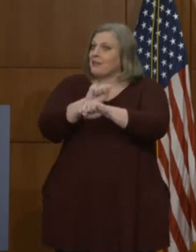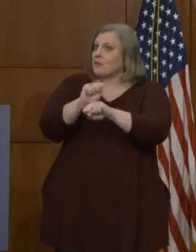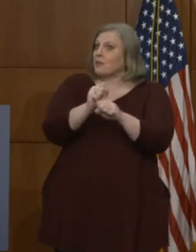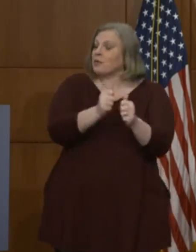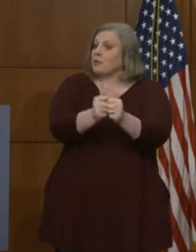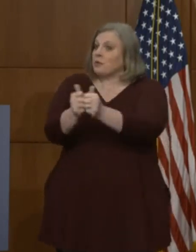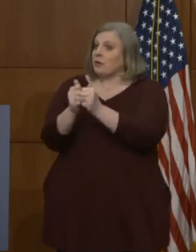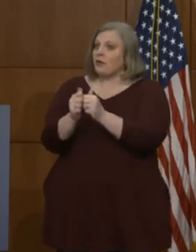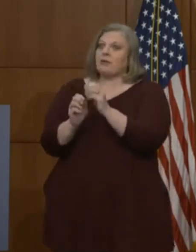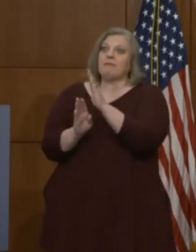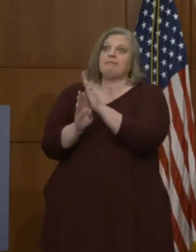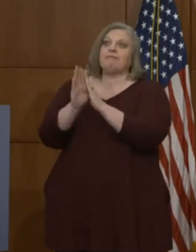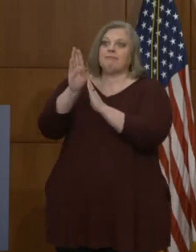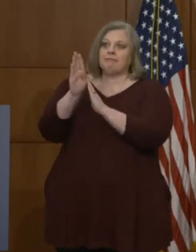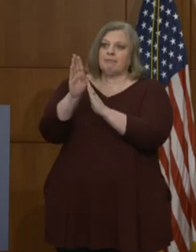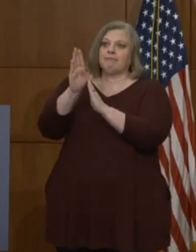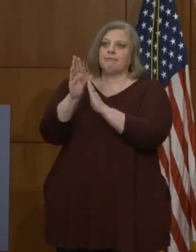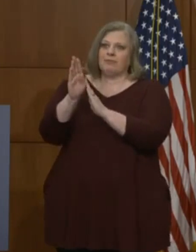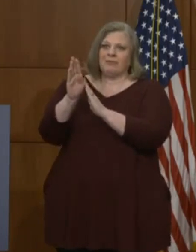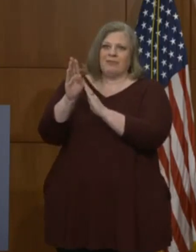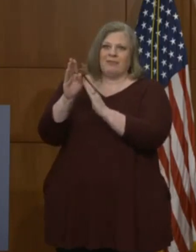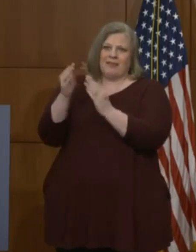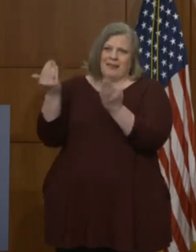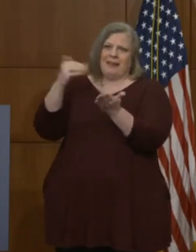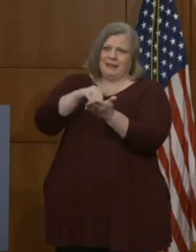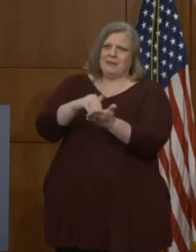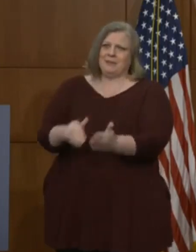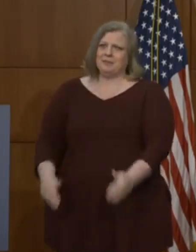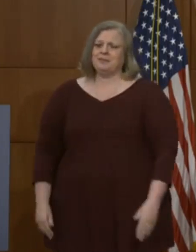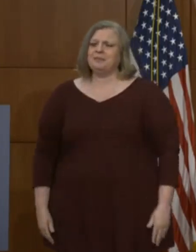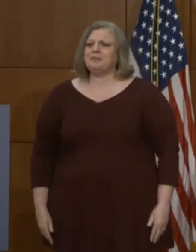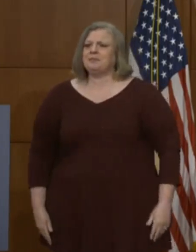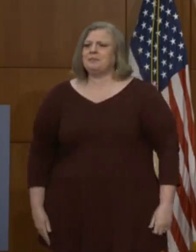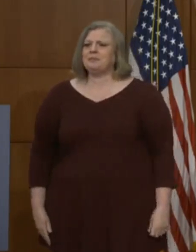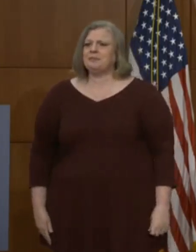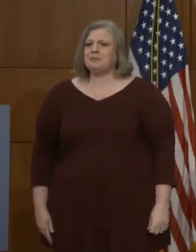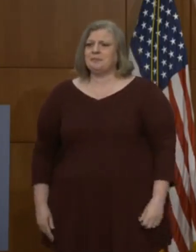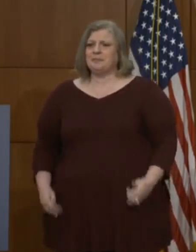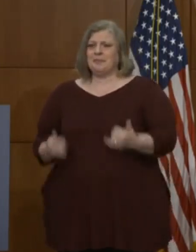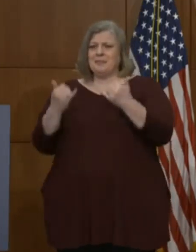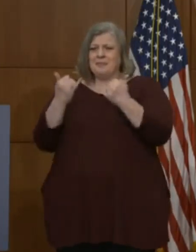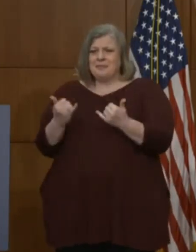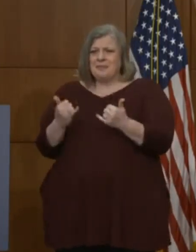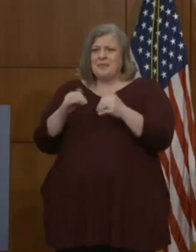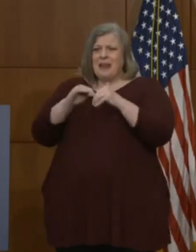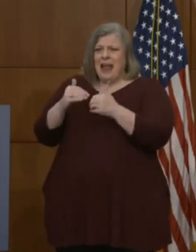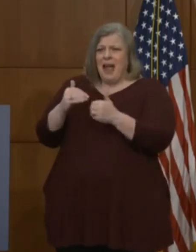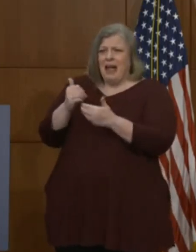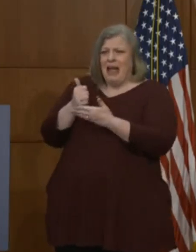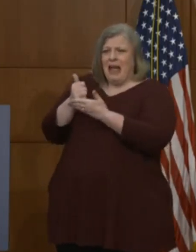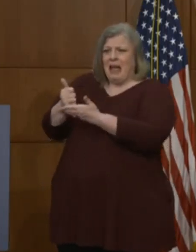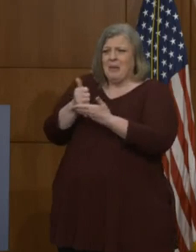HAS CHANGED UNFORTUNATE AND WE MUST WORK TOGETHER TO REBOUND. MUST WORK TOGETHER TO REBOUND. NOW LET’S TURN TO ANOTHER WAY NOW LET’S TURN TO ANOTHER WAY WE ARE HELPING OUR ESSENTIAL